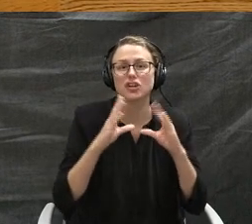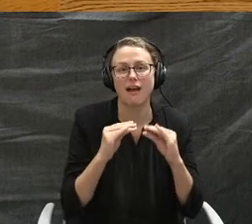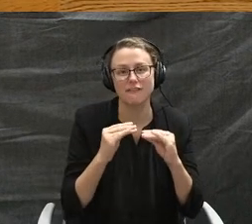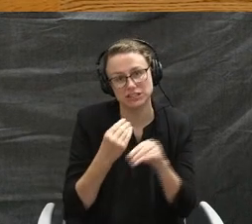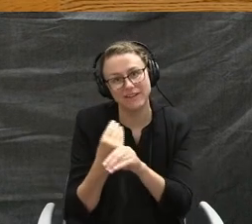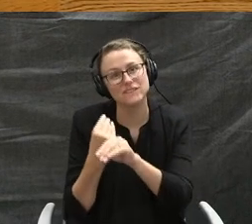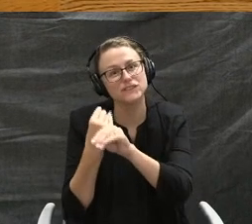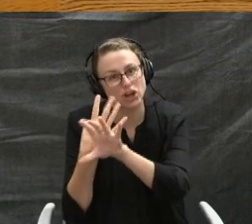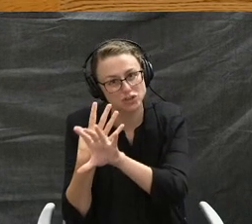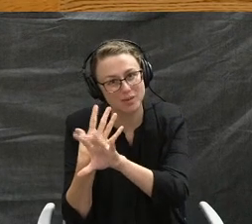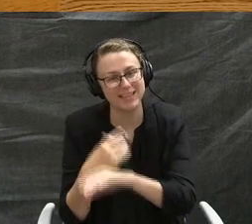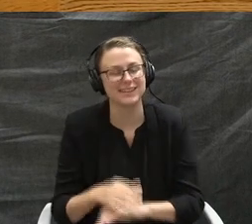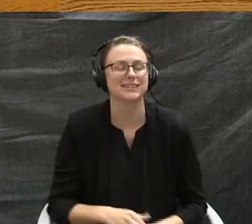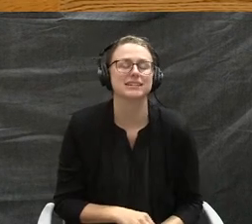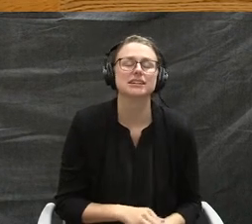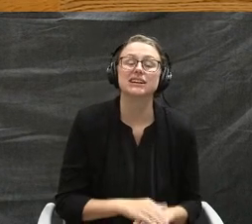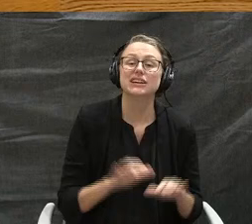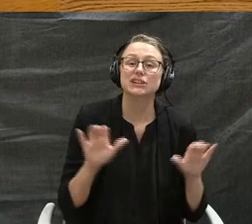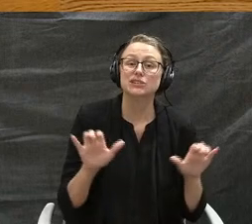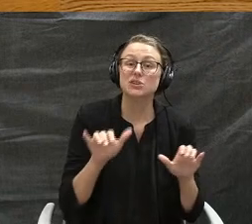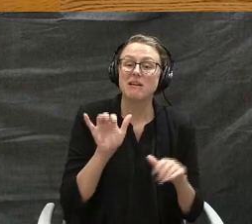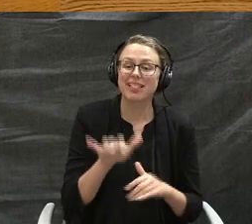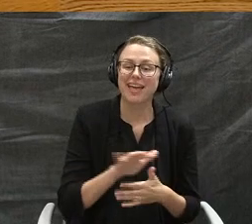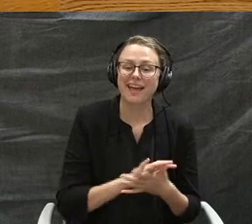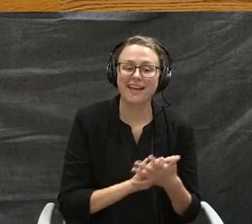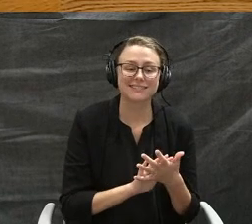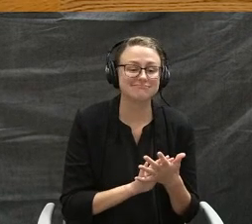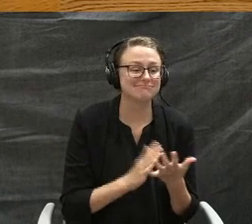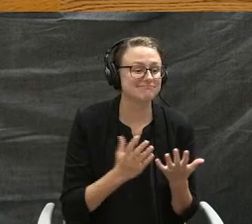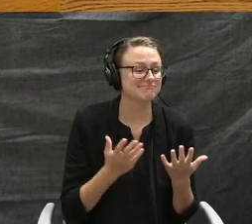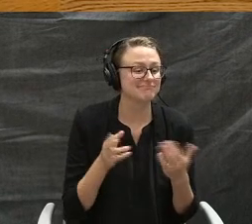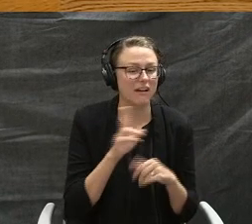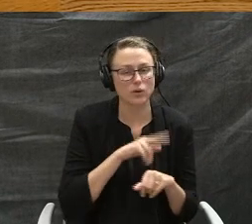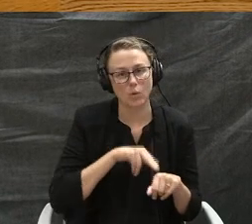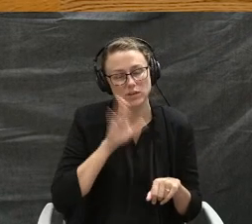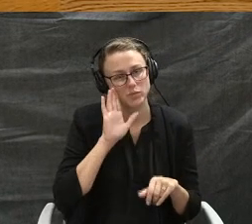Do we nose and of course will be doing a ton of planning now